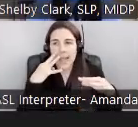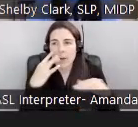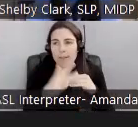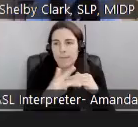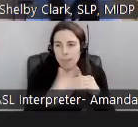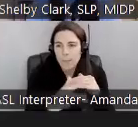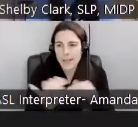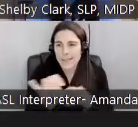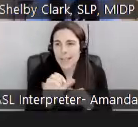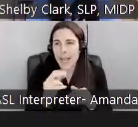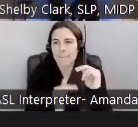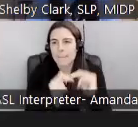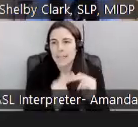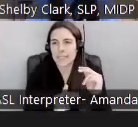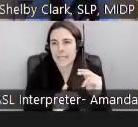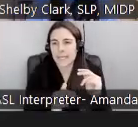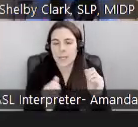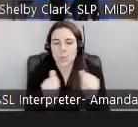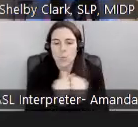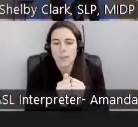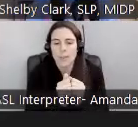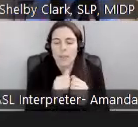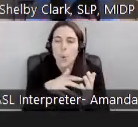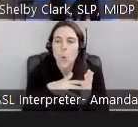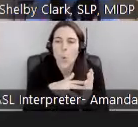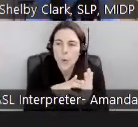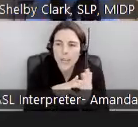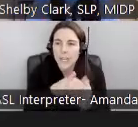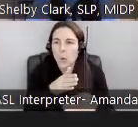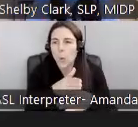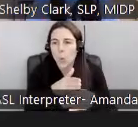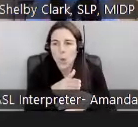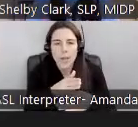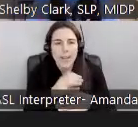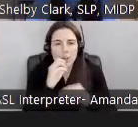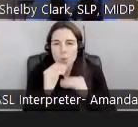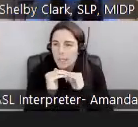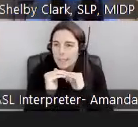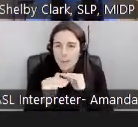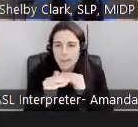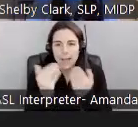building with weak lumber, the structure will be unstable and limited in what it can support.